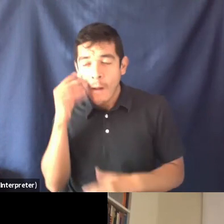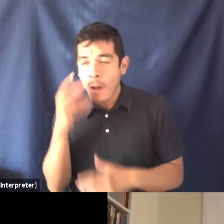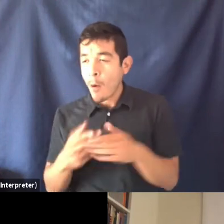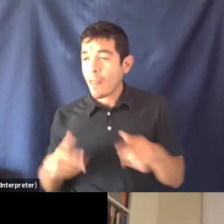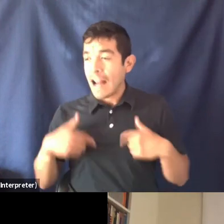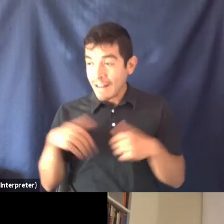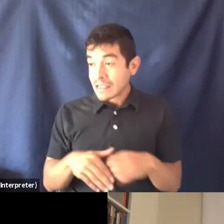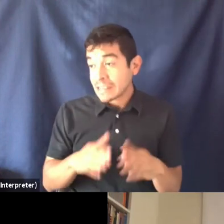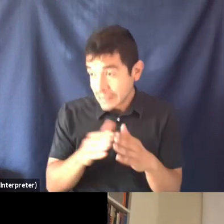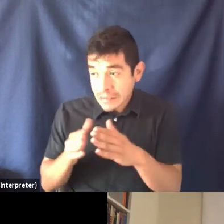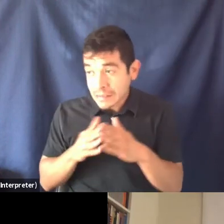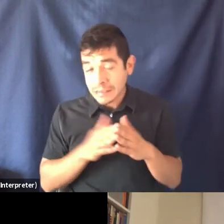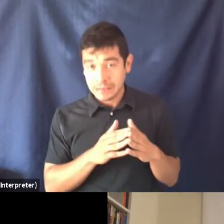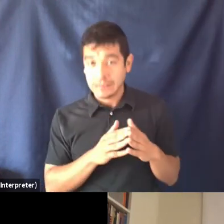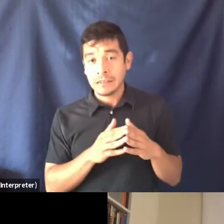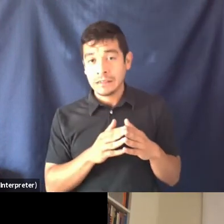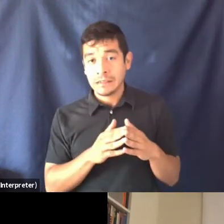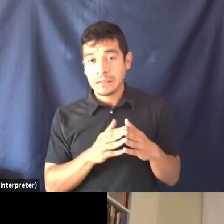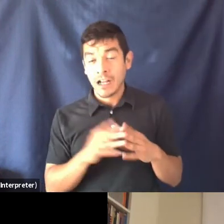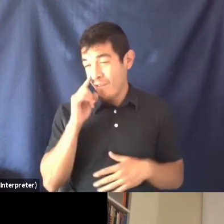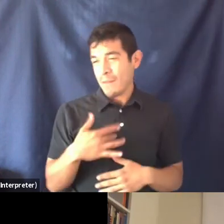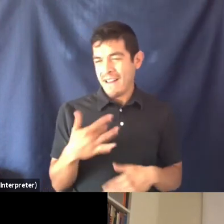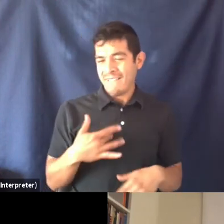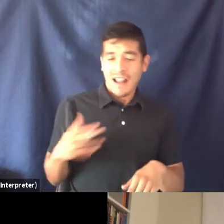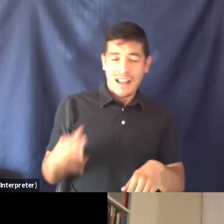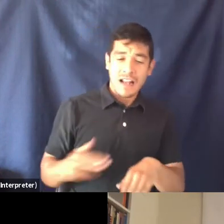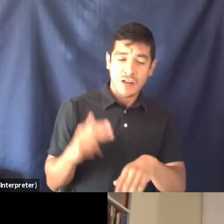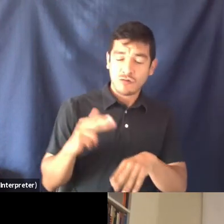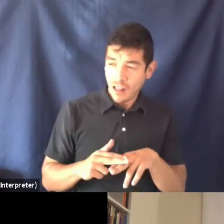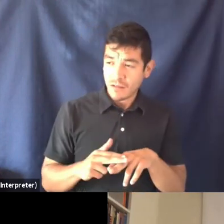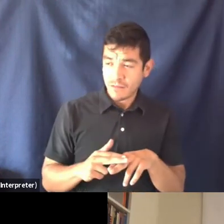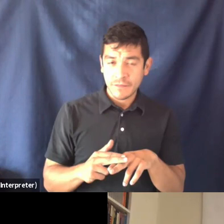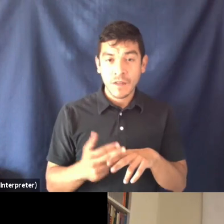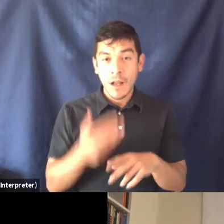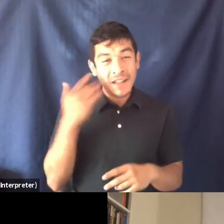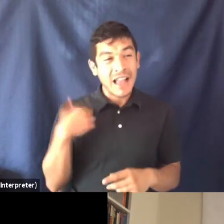And to me, it just felt natural. And also because I think a film about dogs